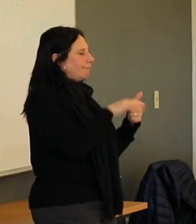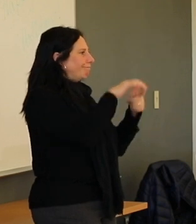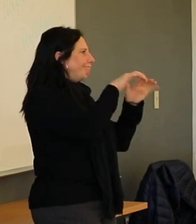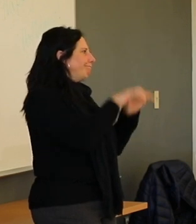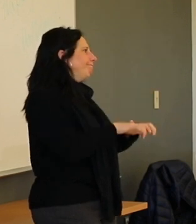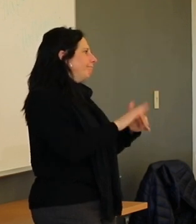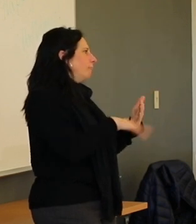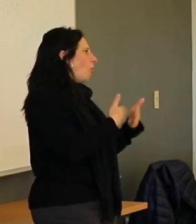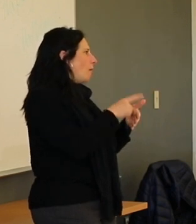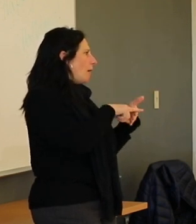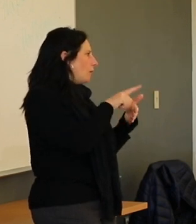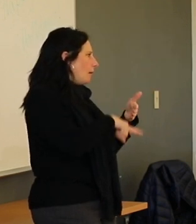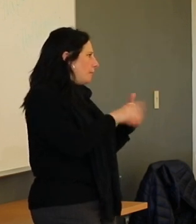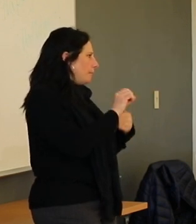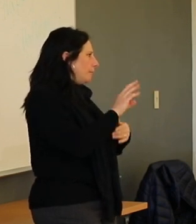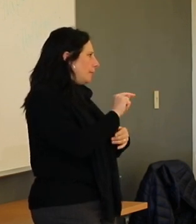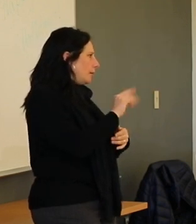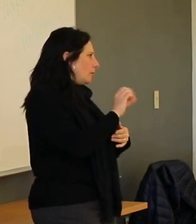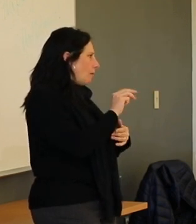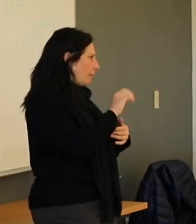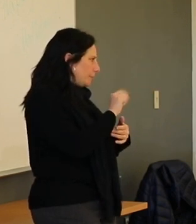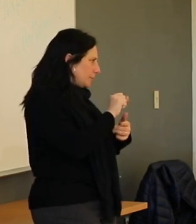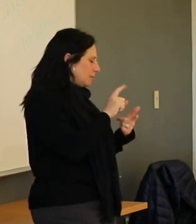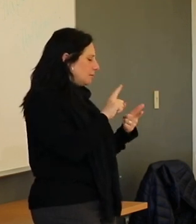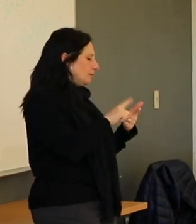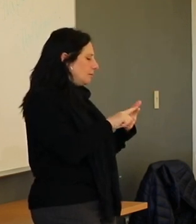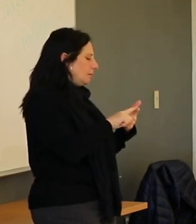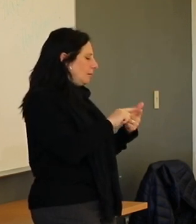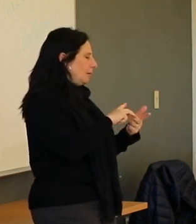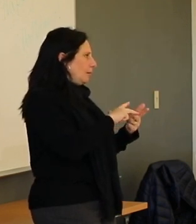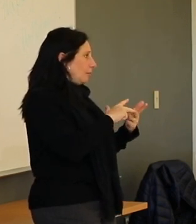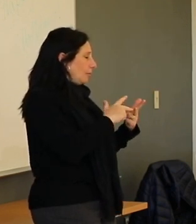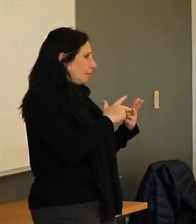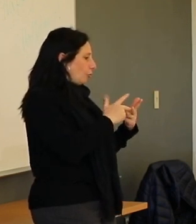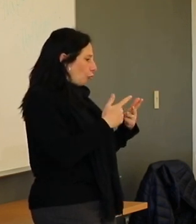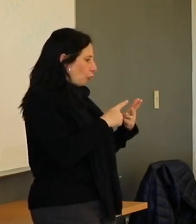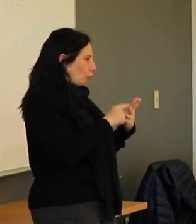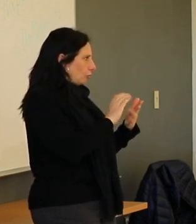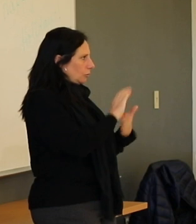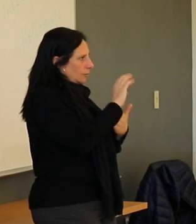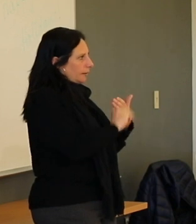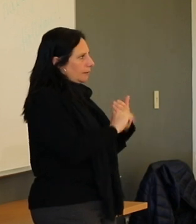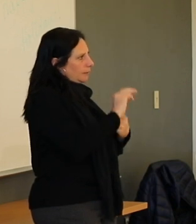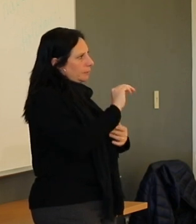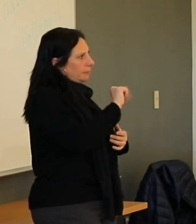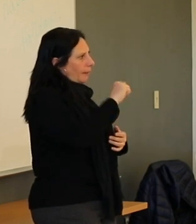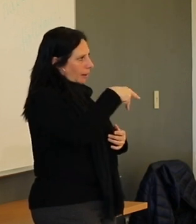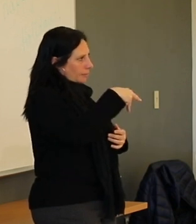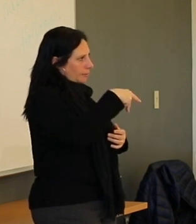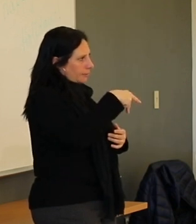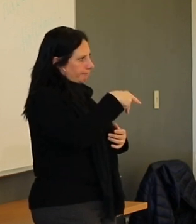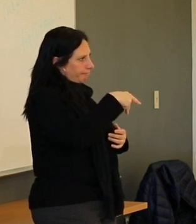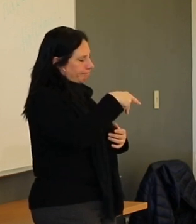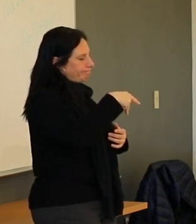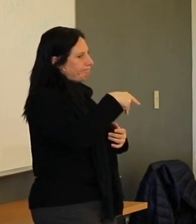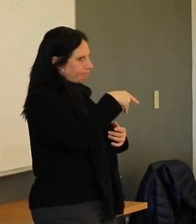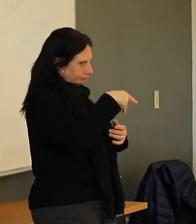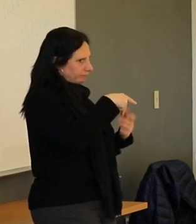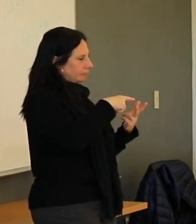And then the third step is, create a curriculum map that sort of, links all of your courses